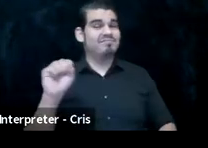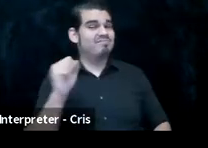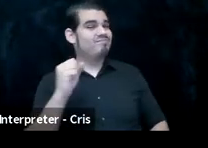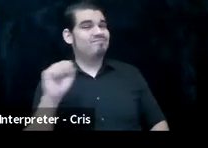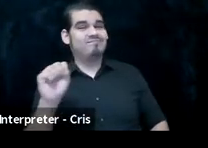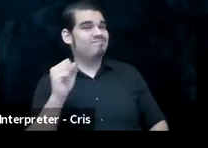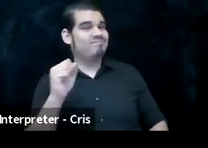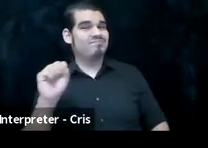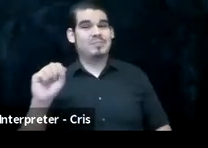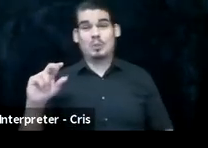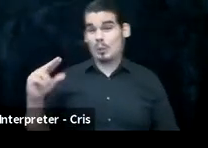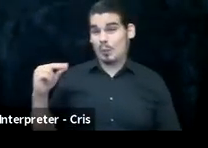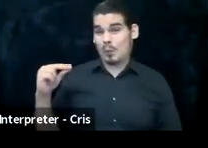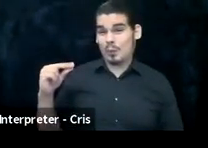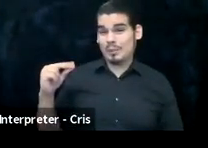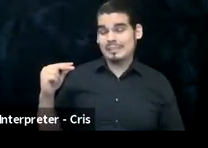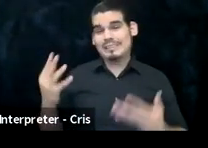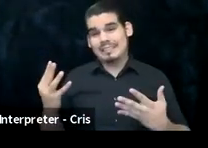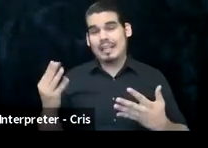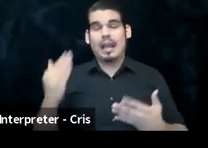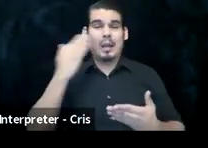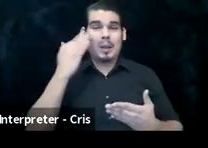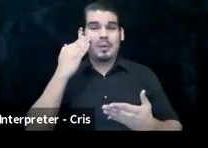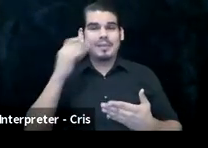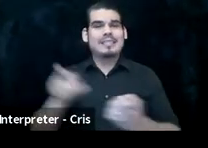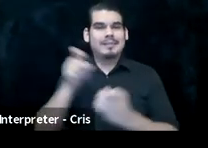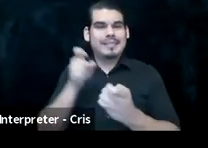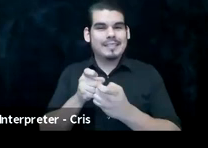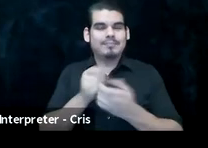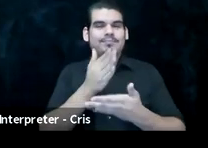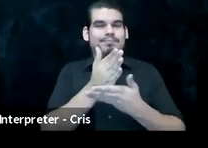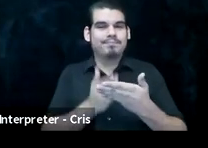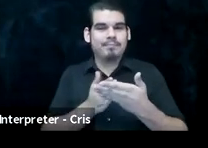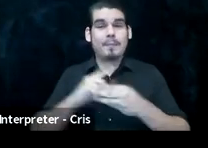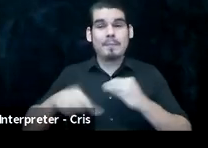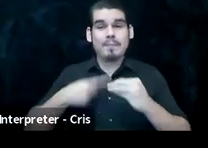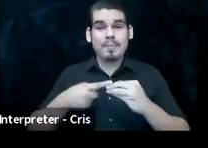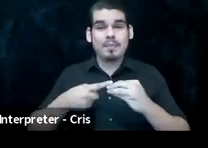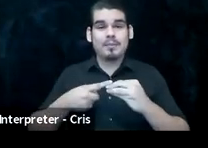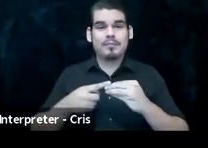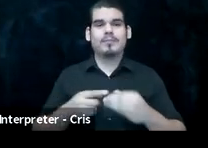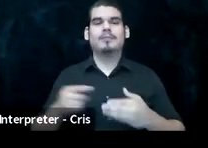Katherine Squire: I know we have a section on motion, so I guess we'll wait we'll wait till we get to that, but um yeah probably prose is just for.